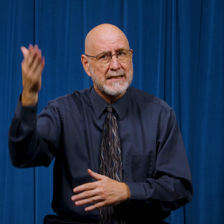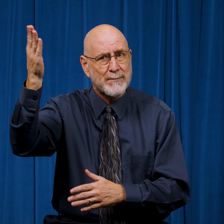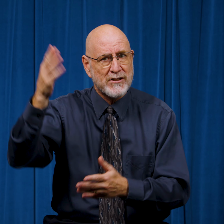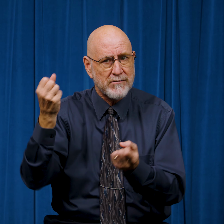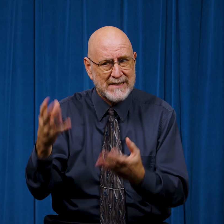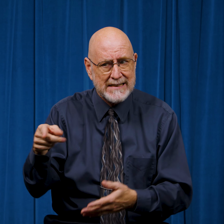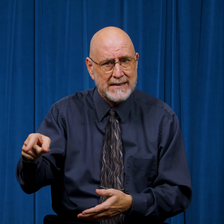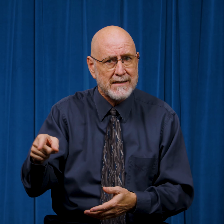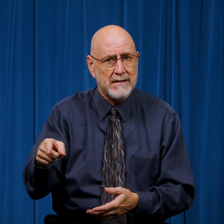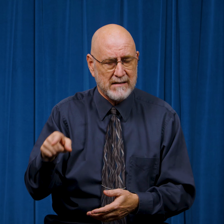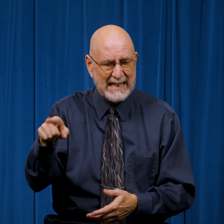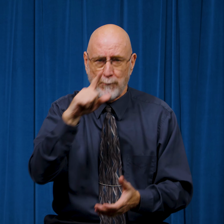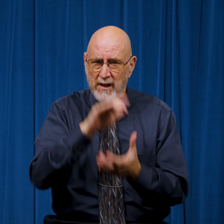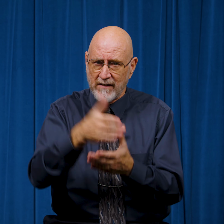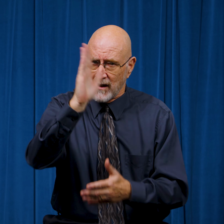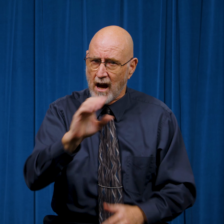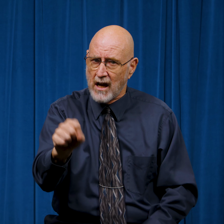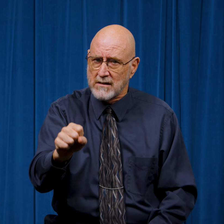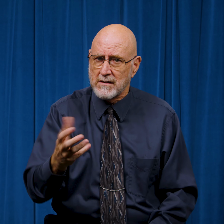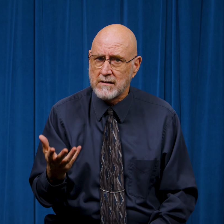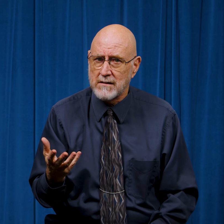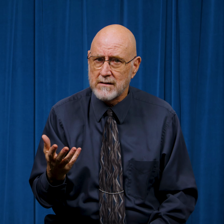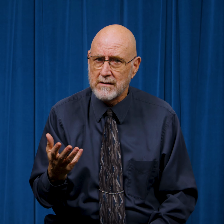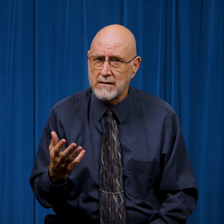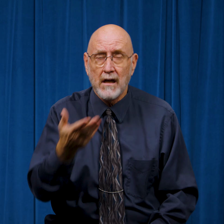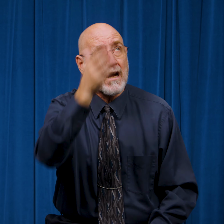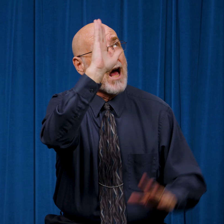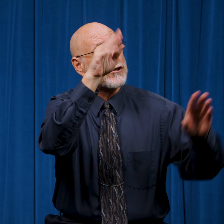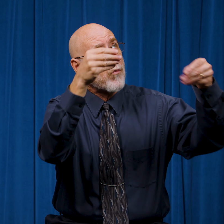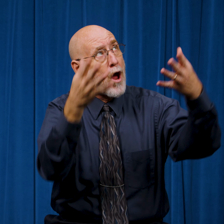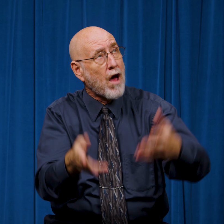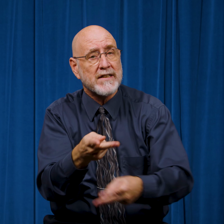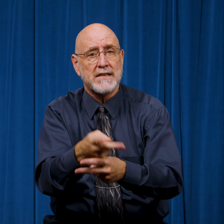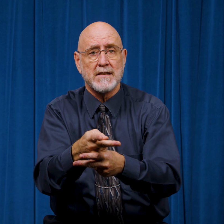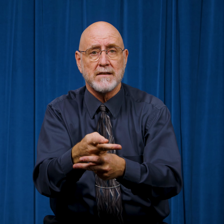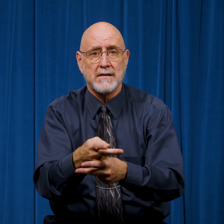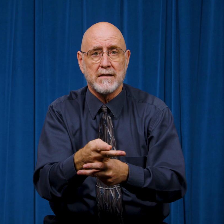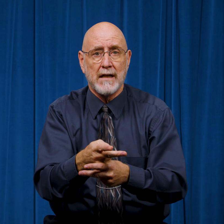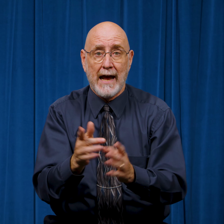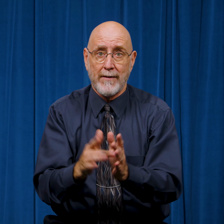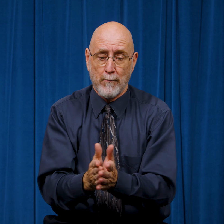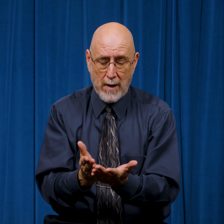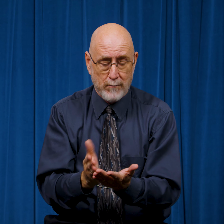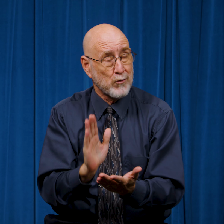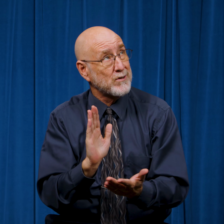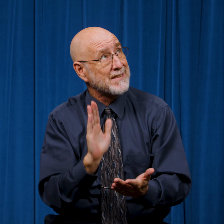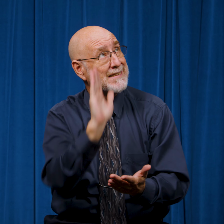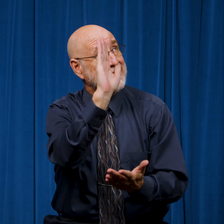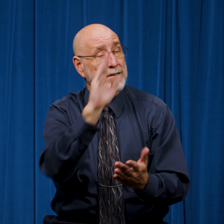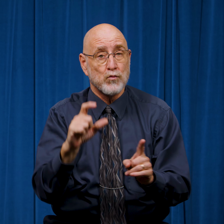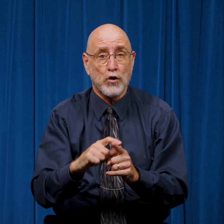he believed in God, the providence of God, and that the Bible was God's Word,